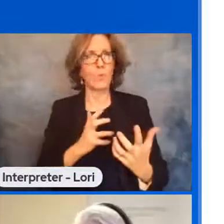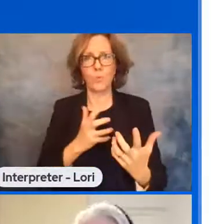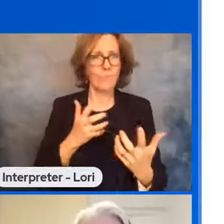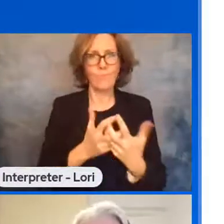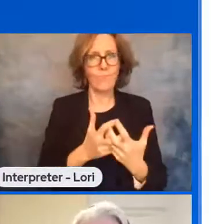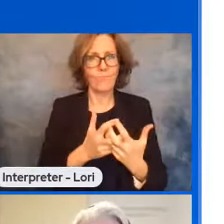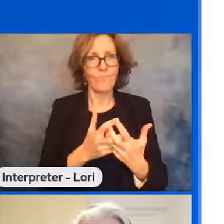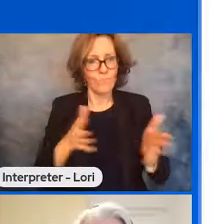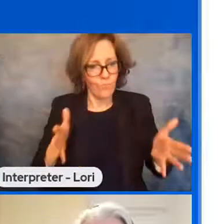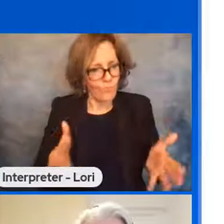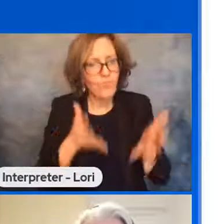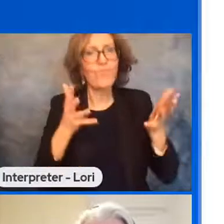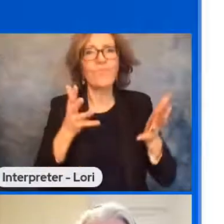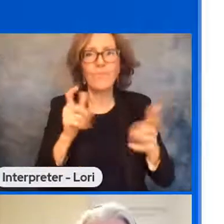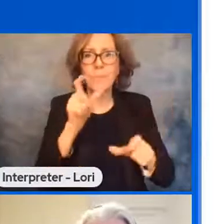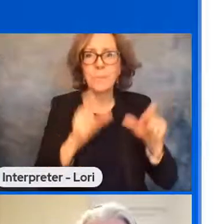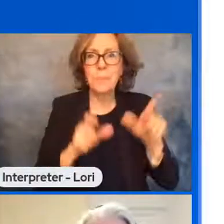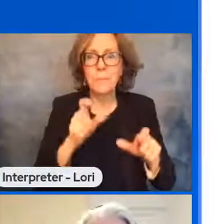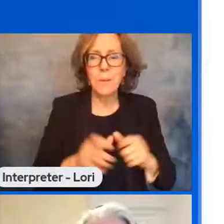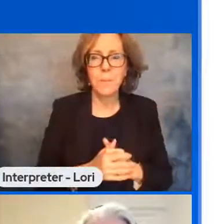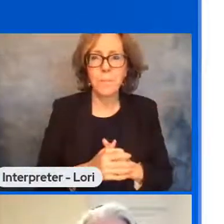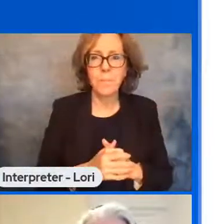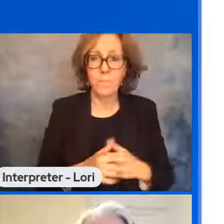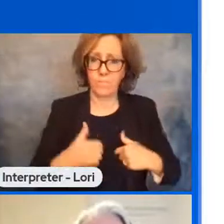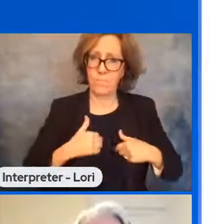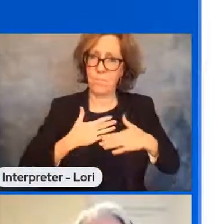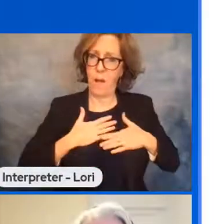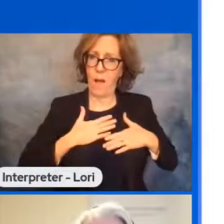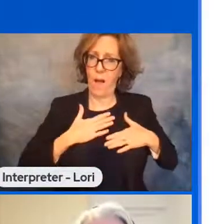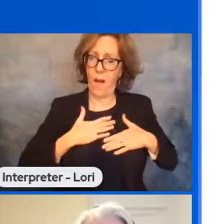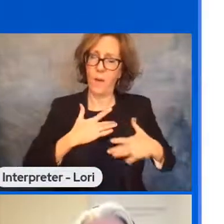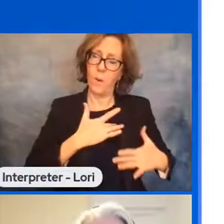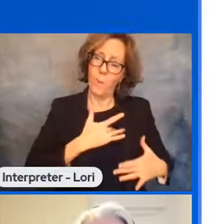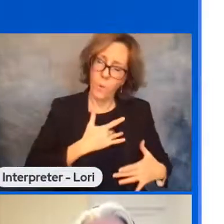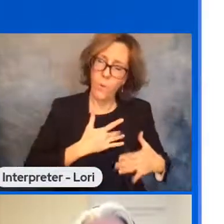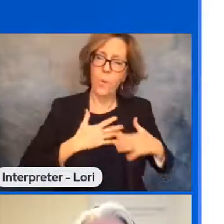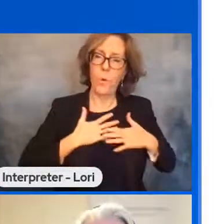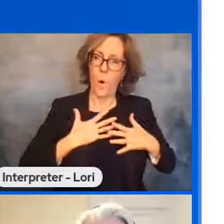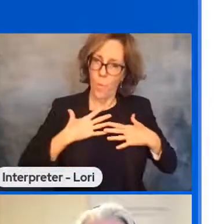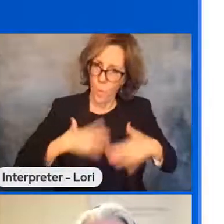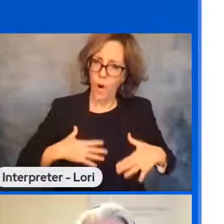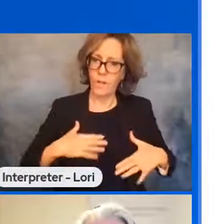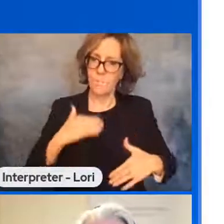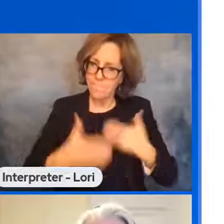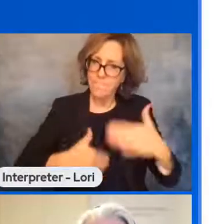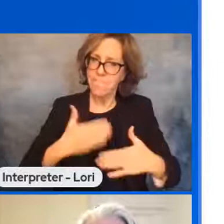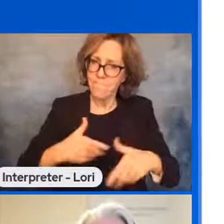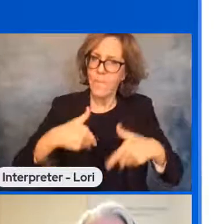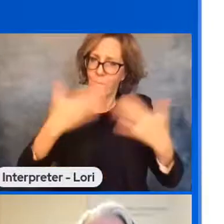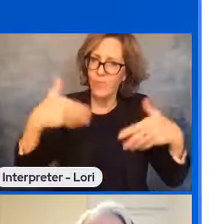what gets me to get up every morning and go into work day after day. [VIDEO PLAYBACK] I-- [END PLAYBACK]